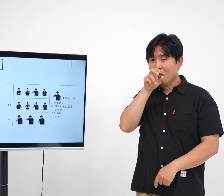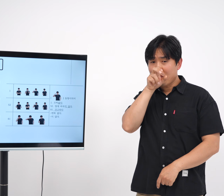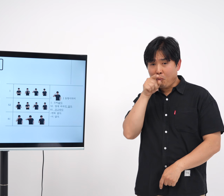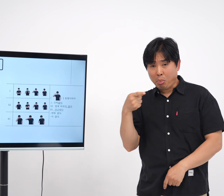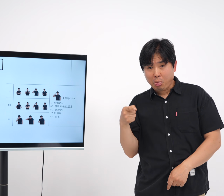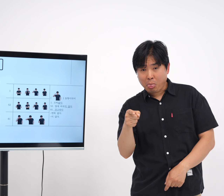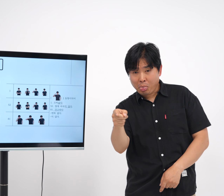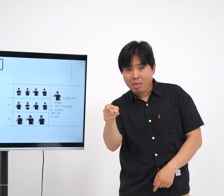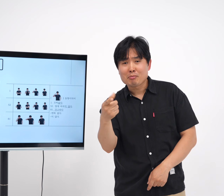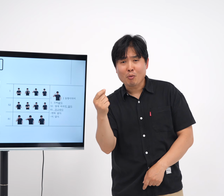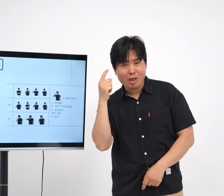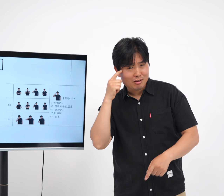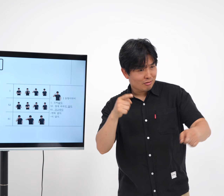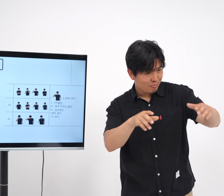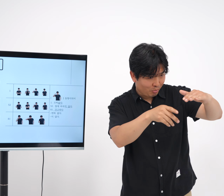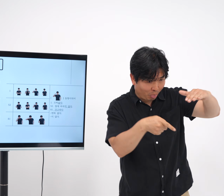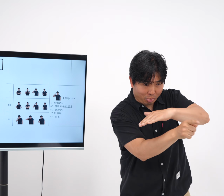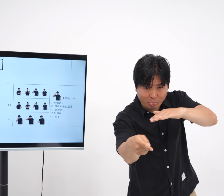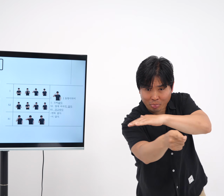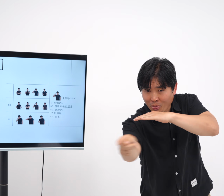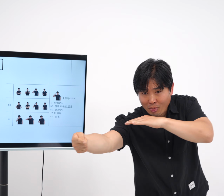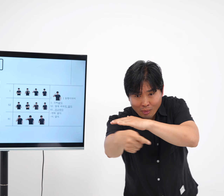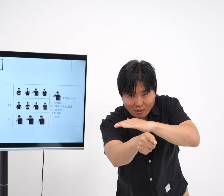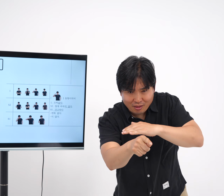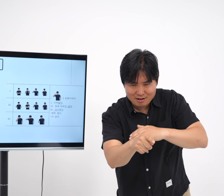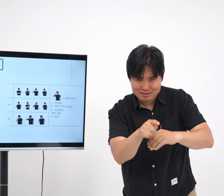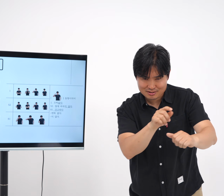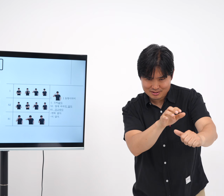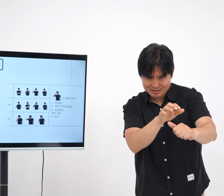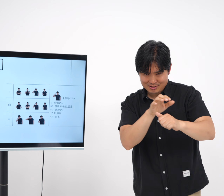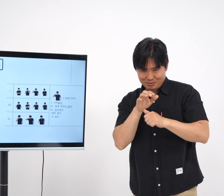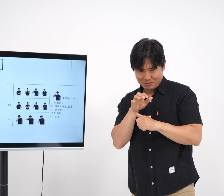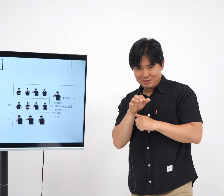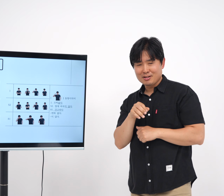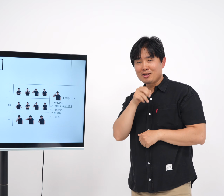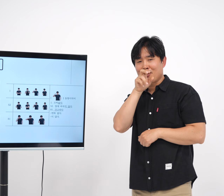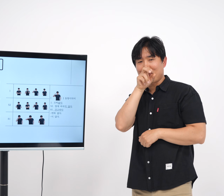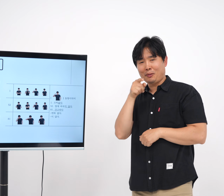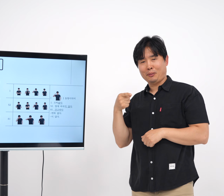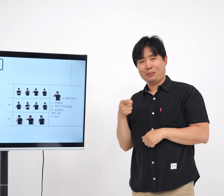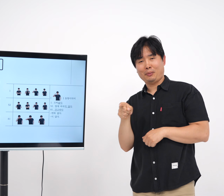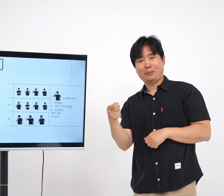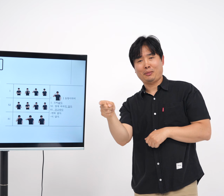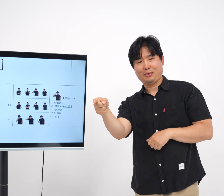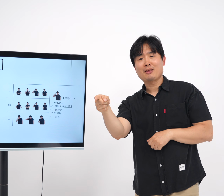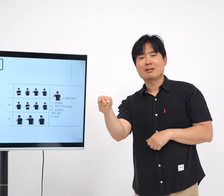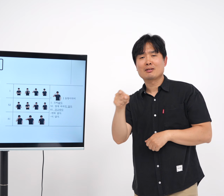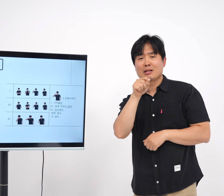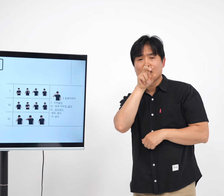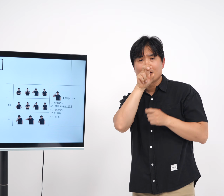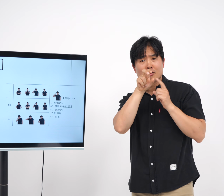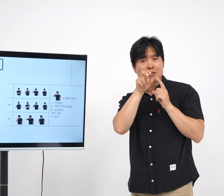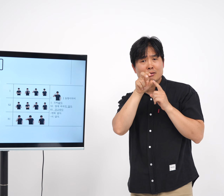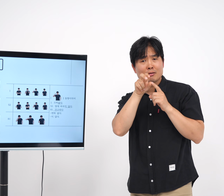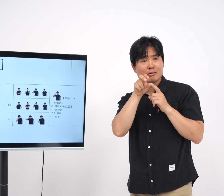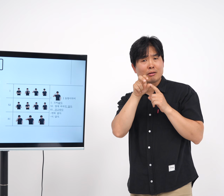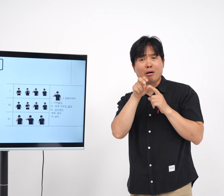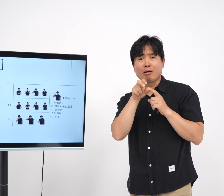“Shortcut” is an expression that uses the image of a rat running away.